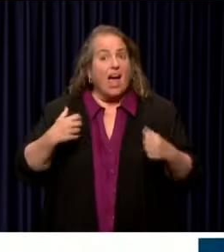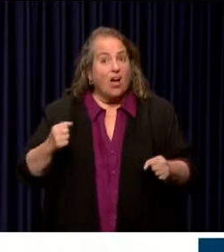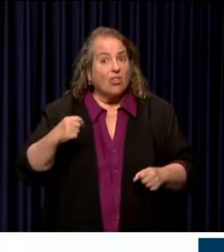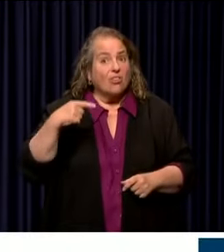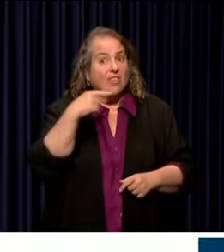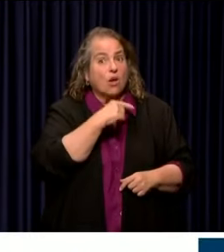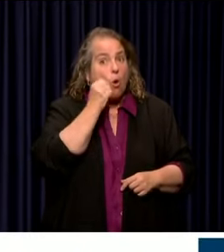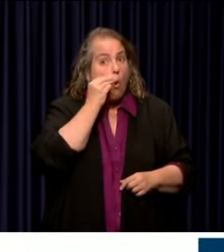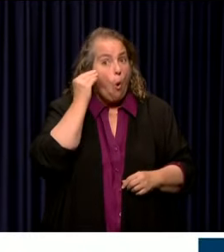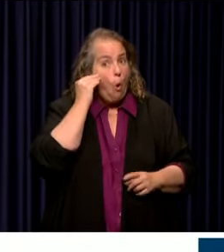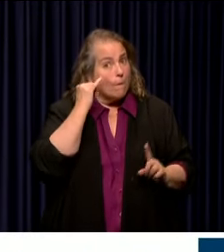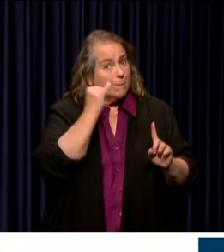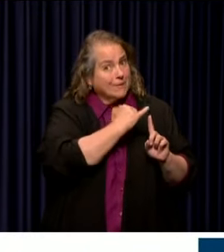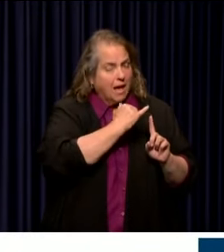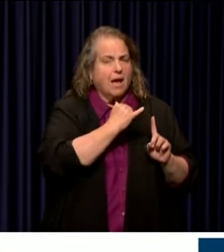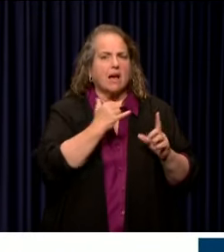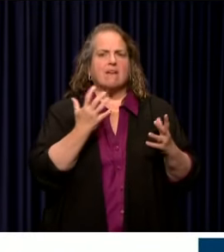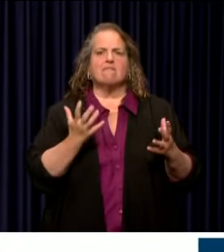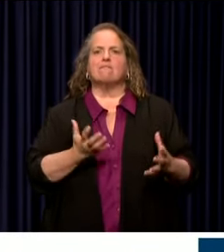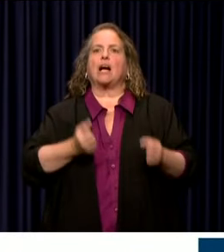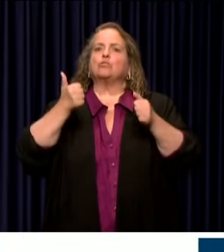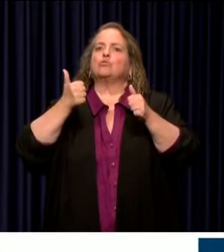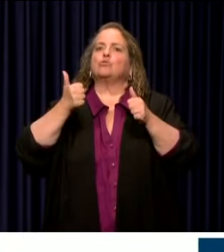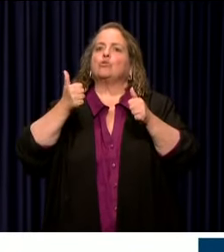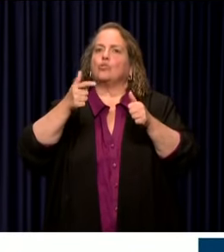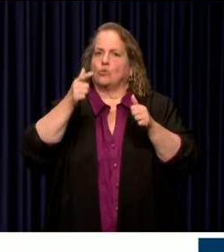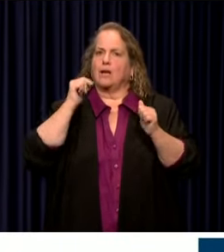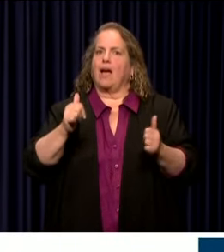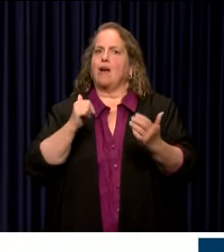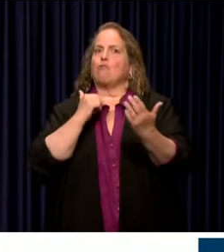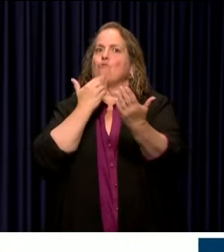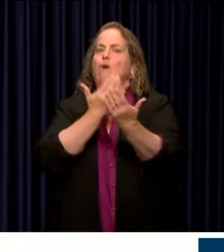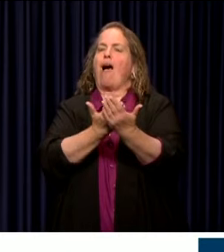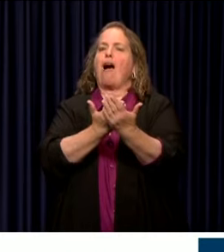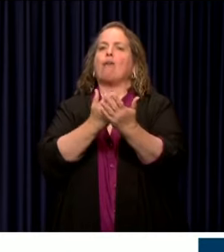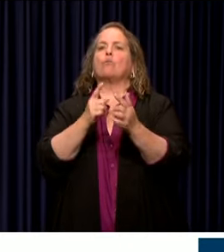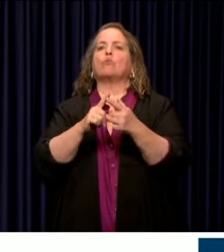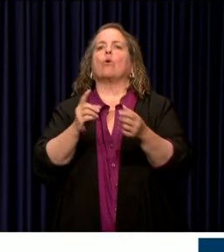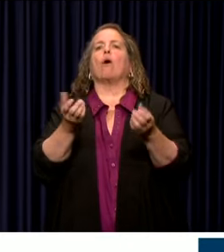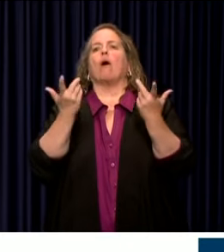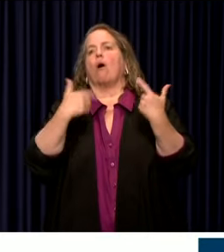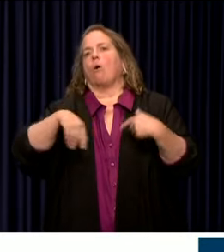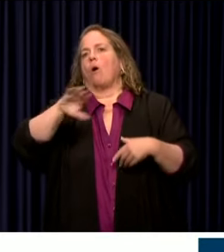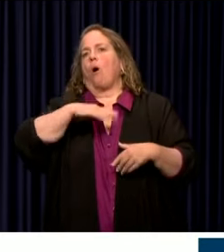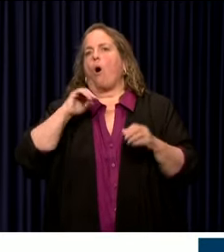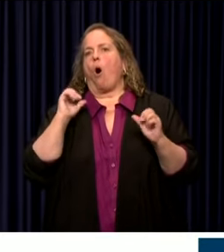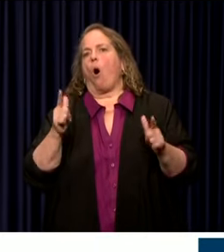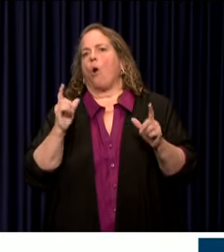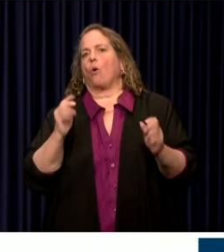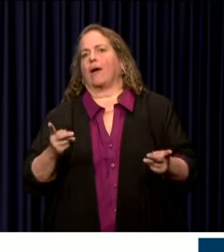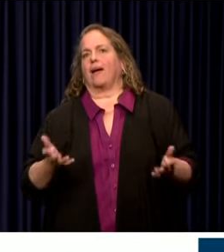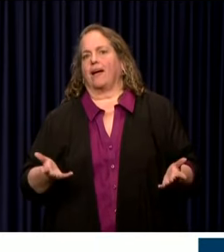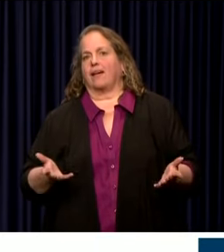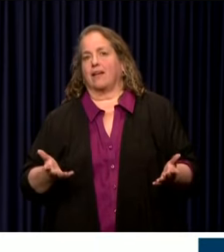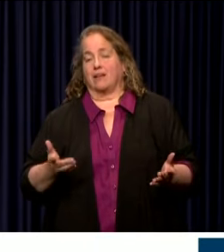DON'T TRAVEL. AND ESPECIALLY AS WE'LL TALK ABOUT WHEN OTHER STATES ARE